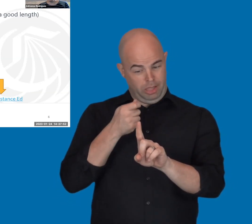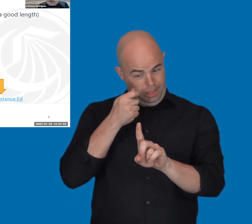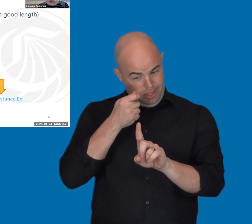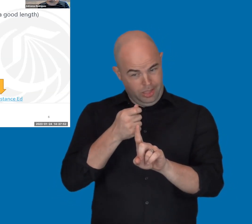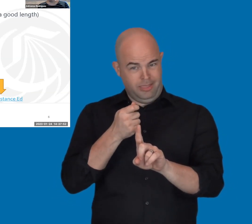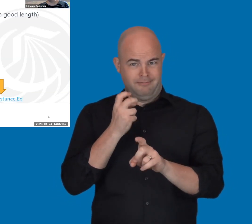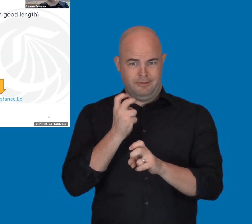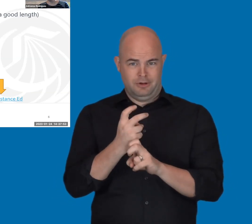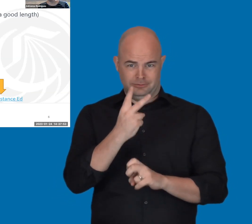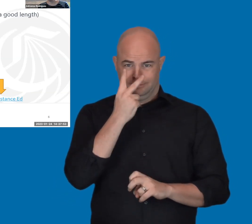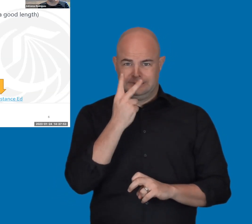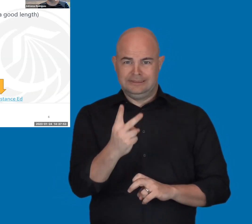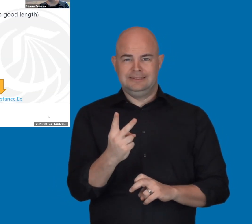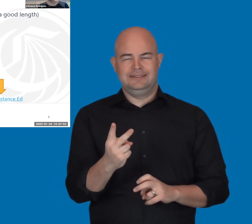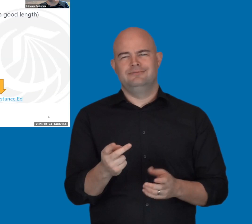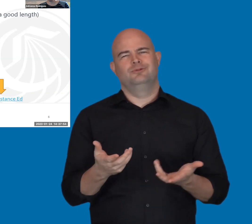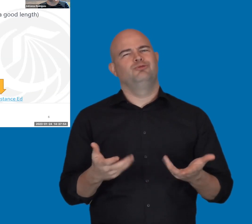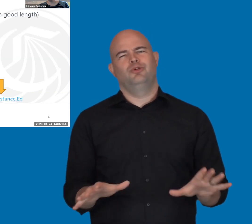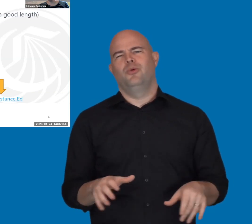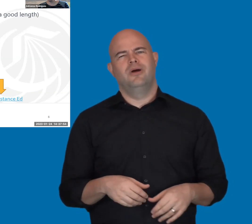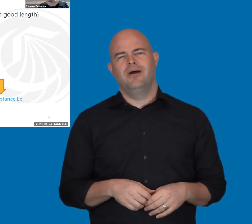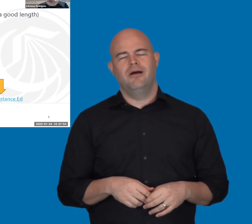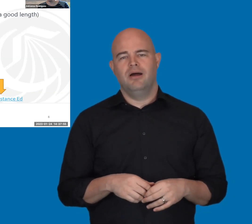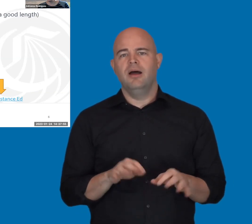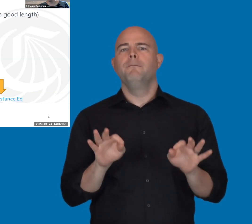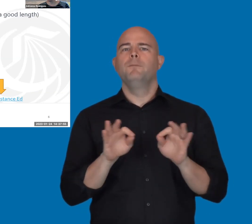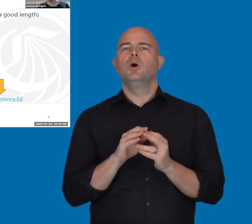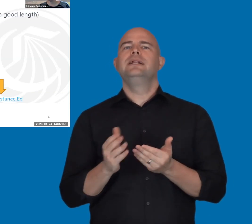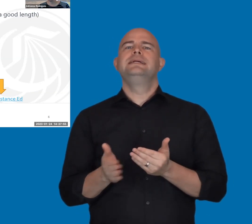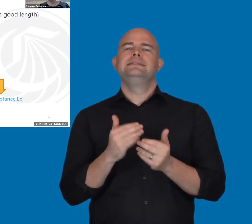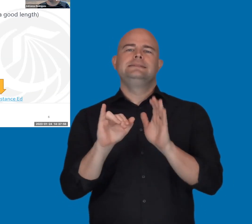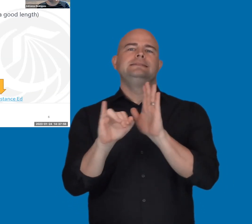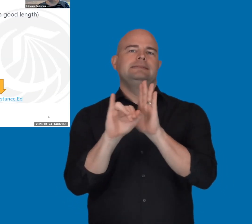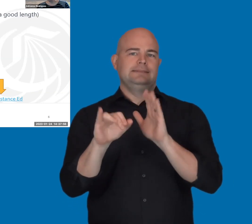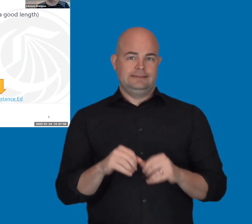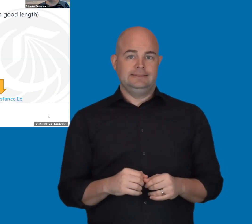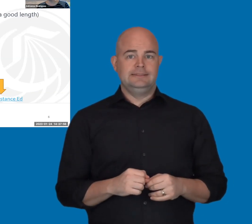We want to make sure the link is easily identified.